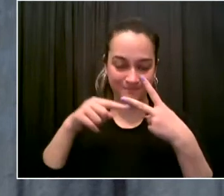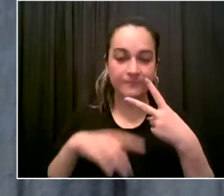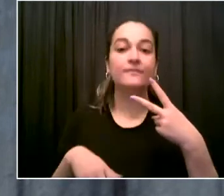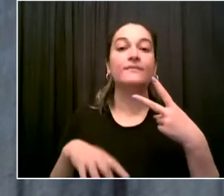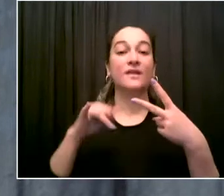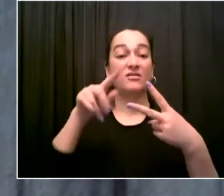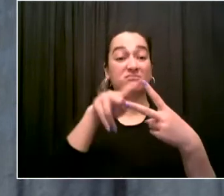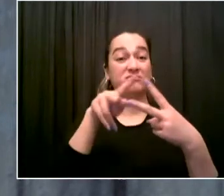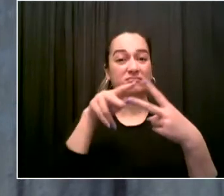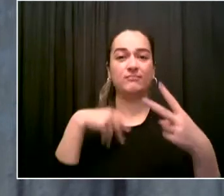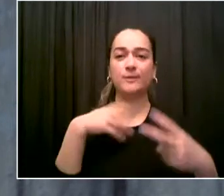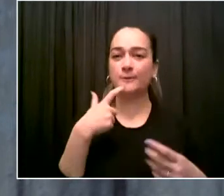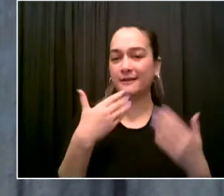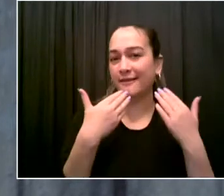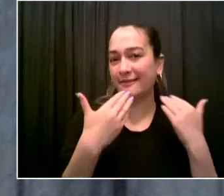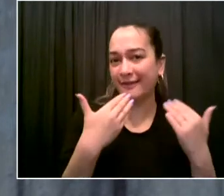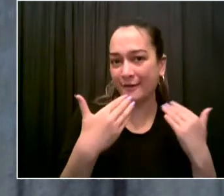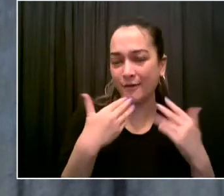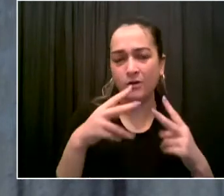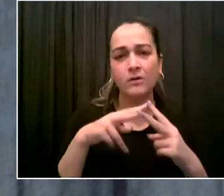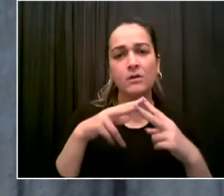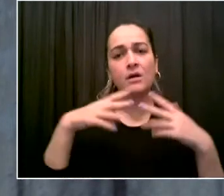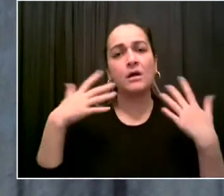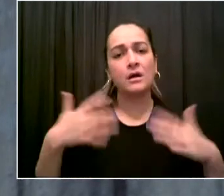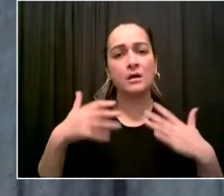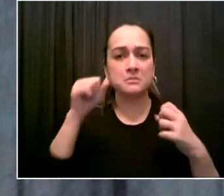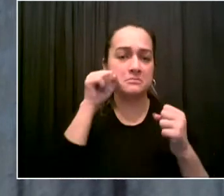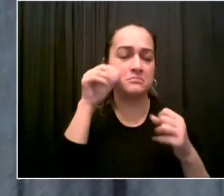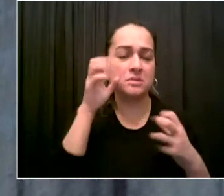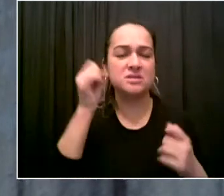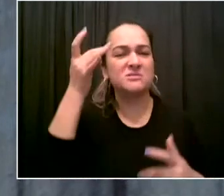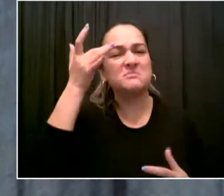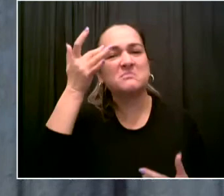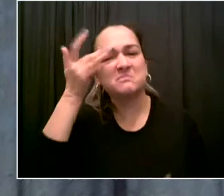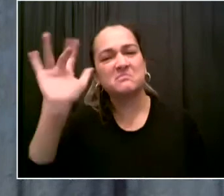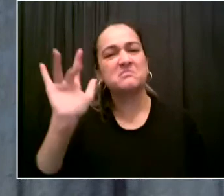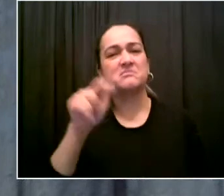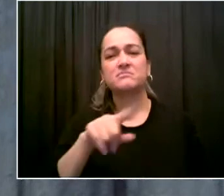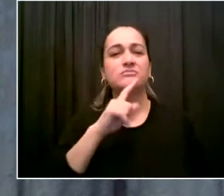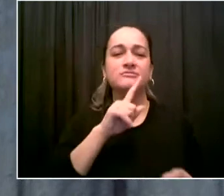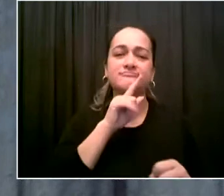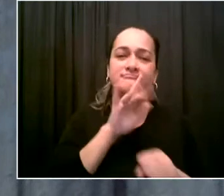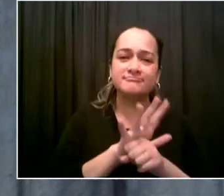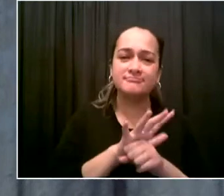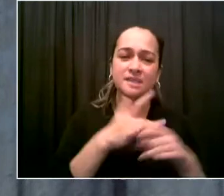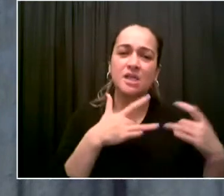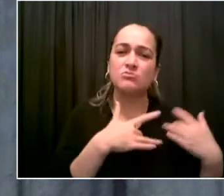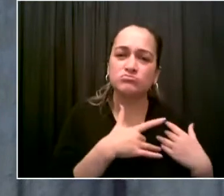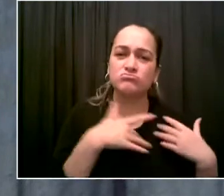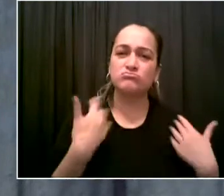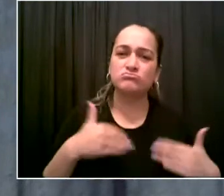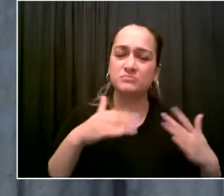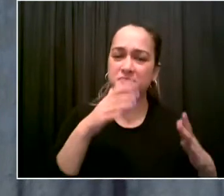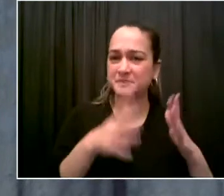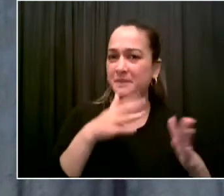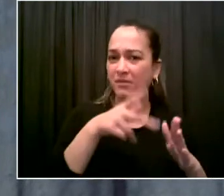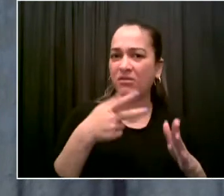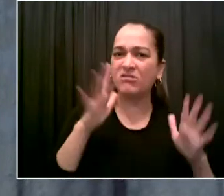LEARNED FROM EVERYONE, THAT DAILY LEARNING AND GROWTH AND COLLABORATION WITH SMART AND DEDICATED PEOPLE, NOT JUST